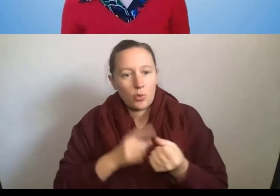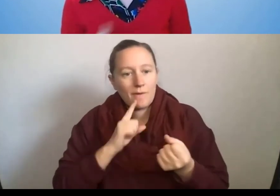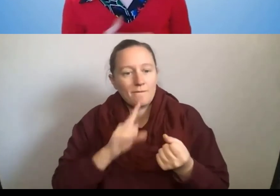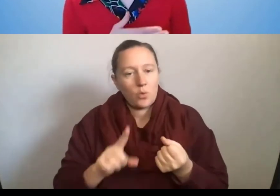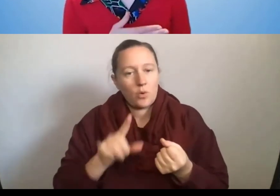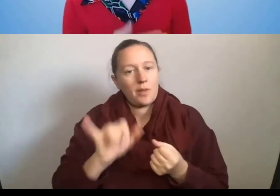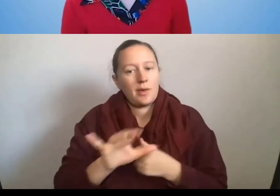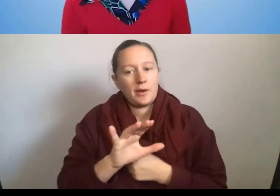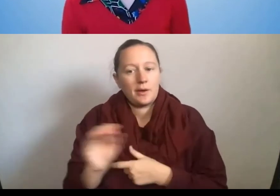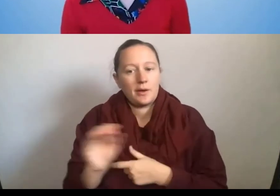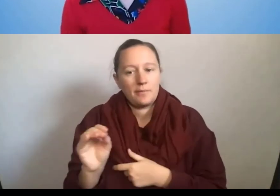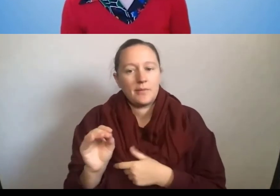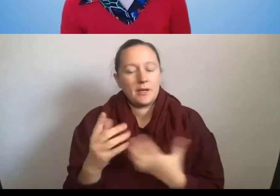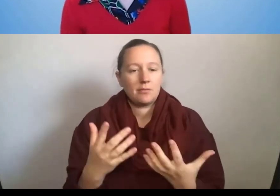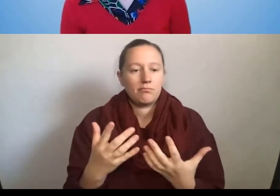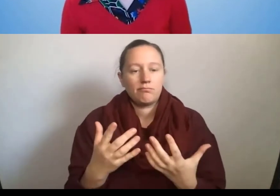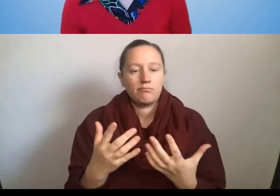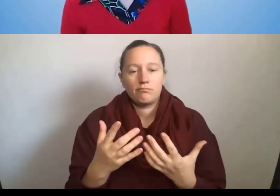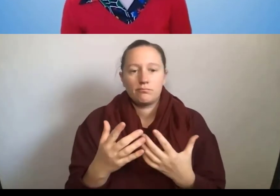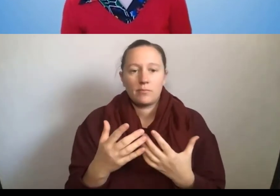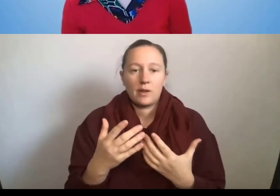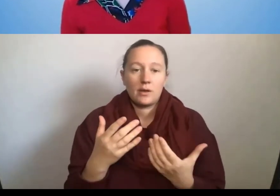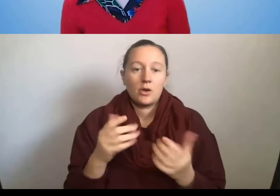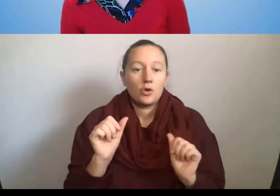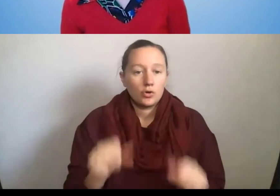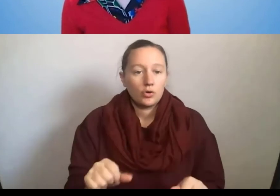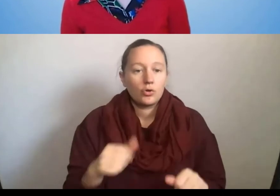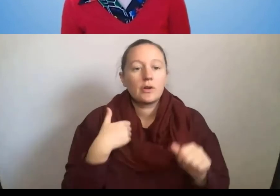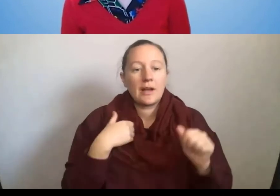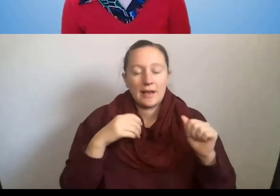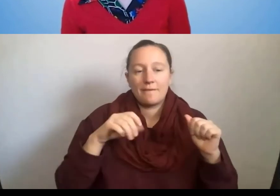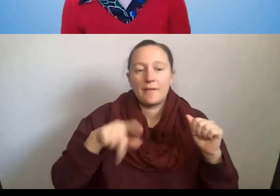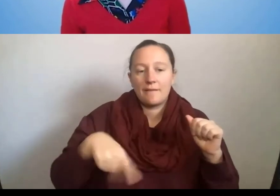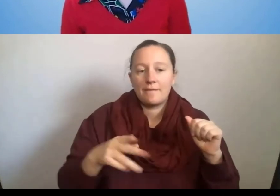So you can get, say, a phase-one SBIR or STTR,